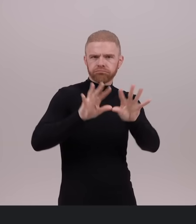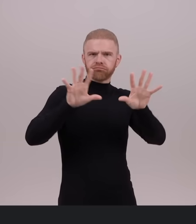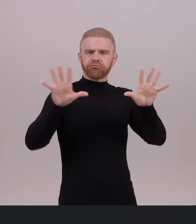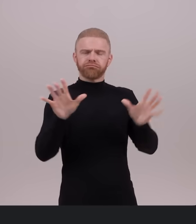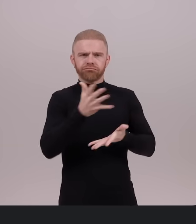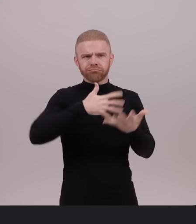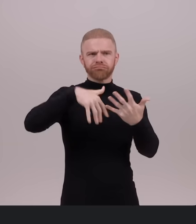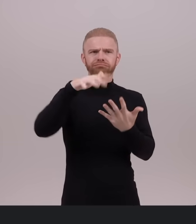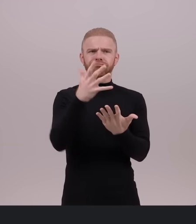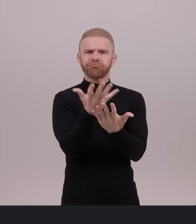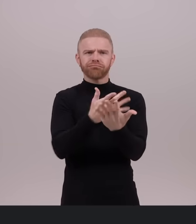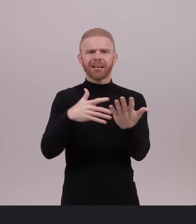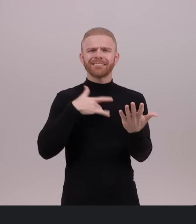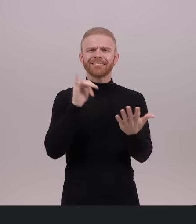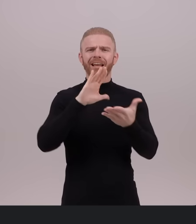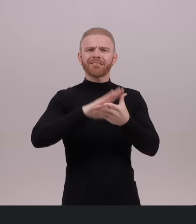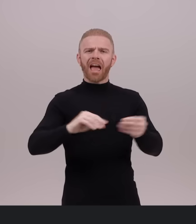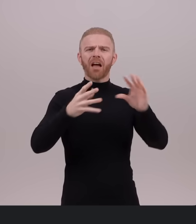and after that leads us into the modern configurator.